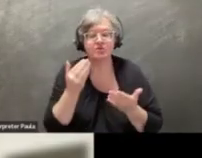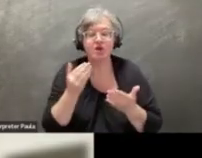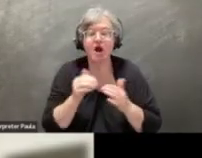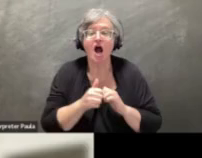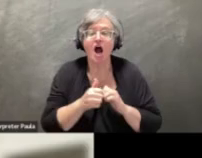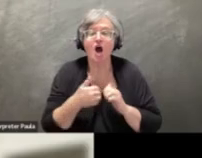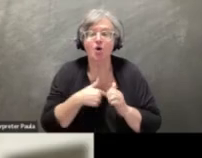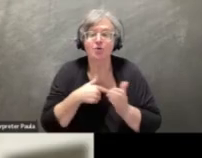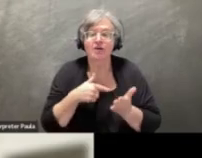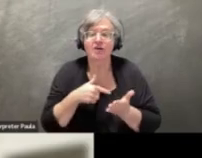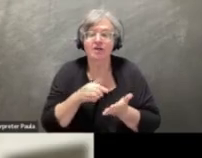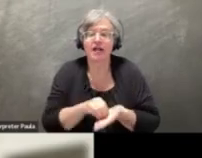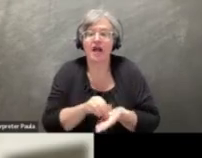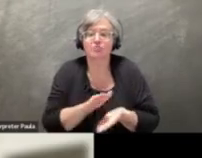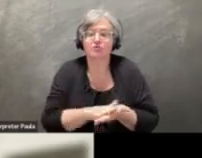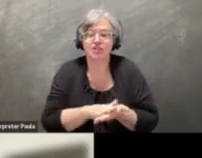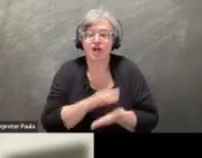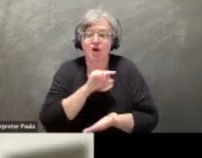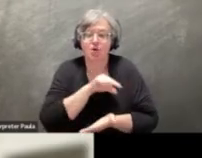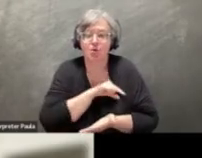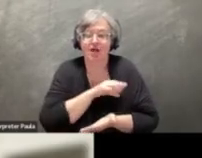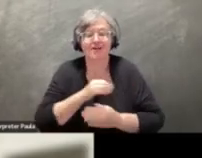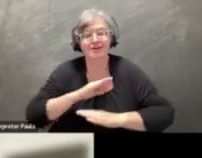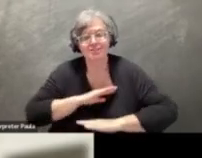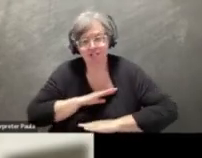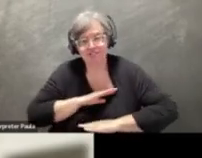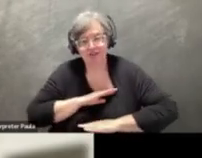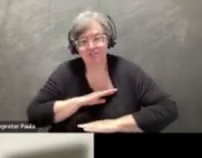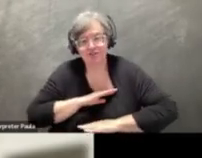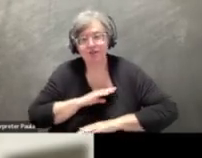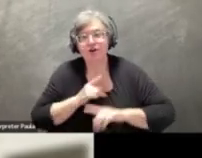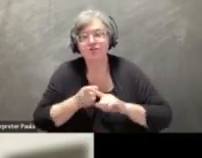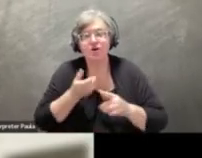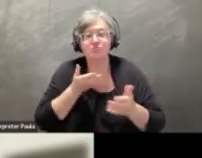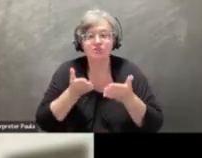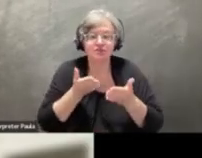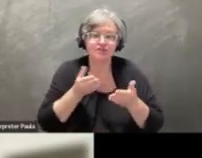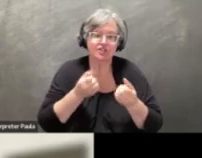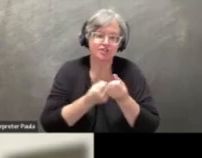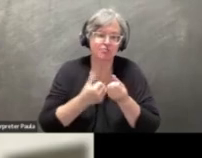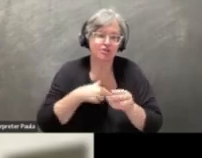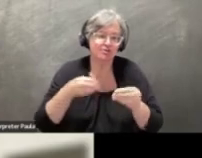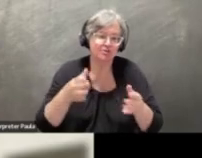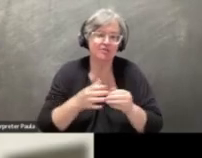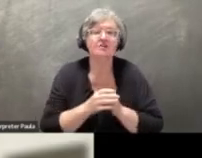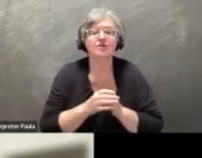capturing quality and satisfaction from the services and supports that we are providing, and we haven't done